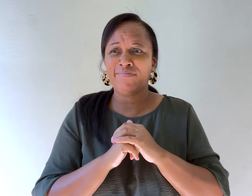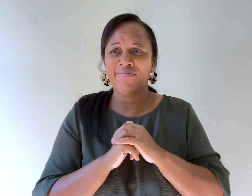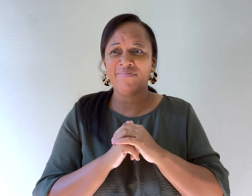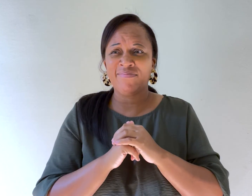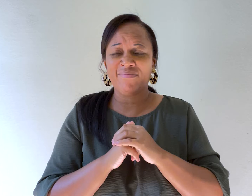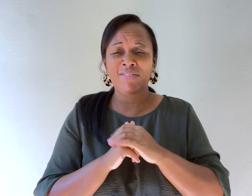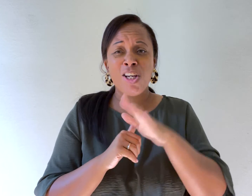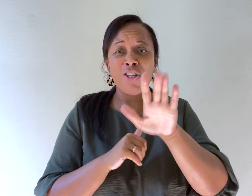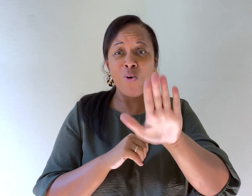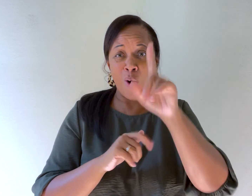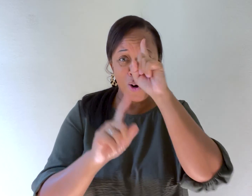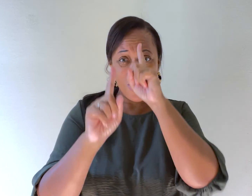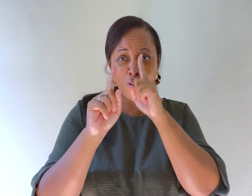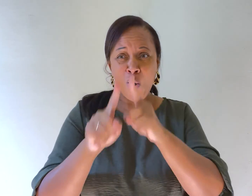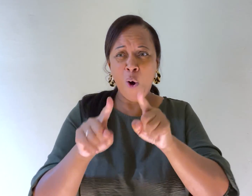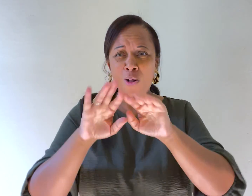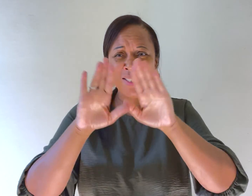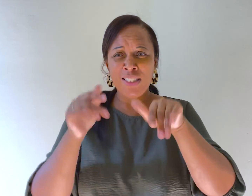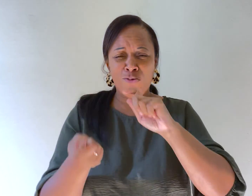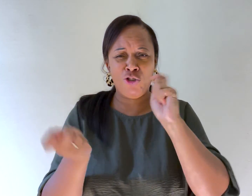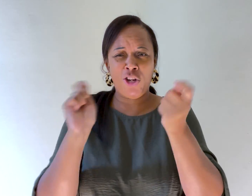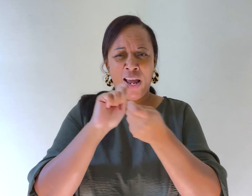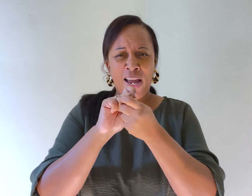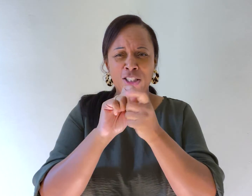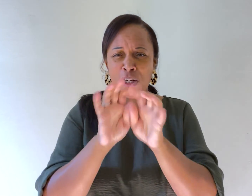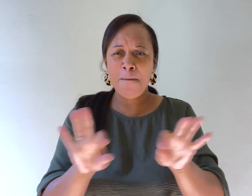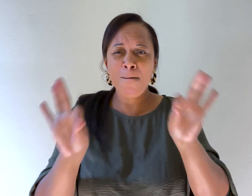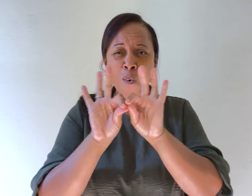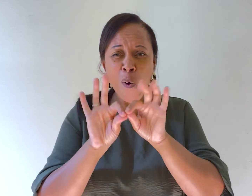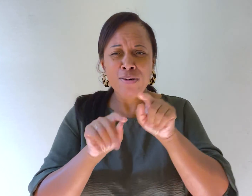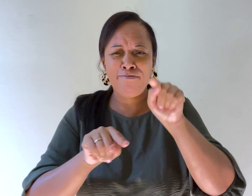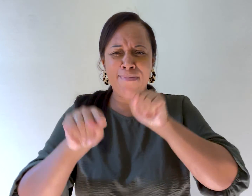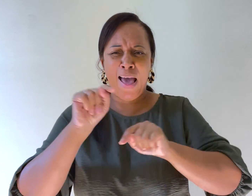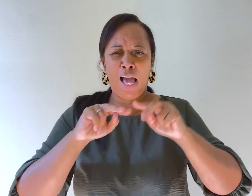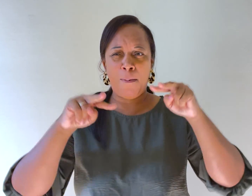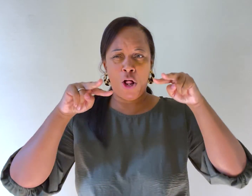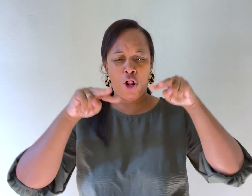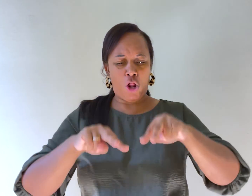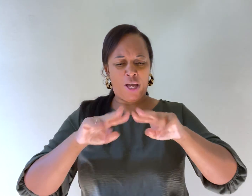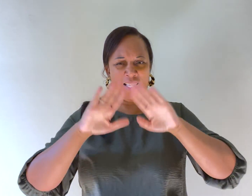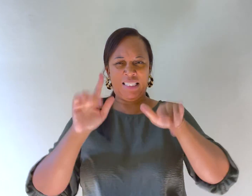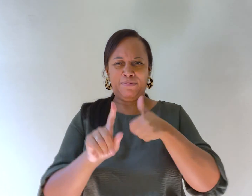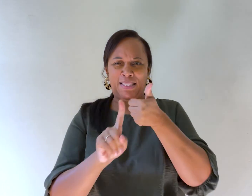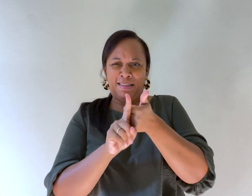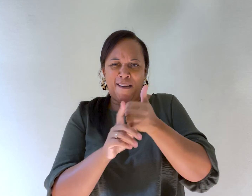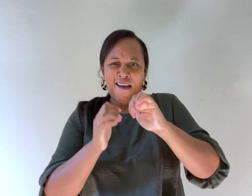or et cetera, with your goals of systems change, it is critical to take a high-level view of how